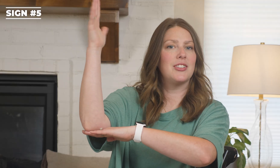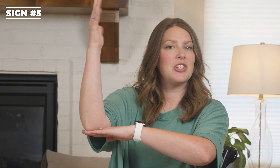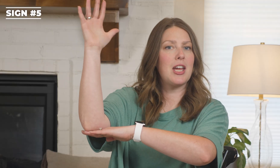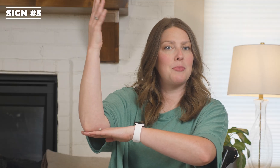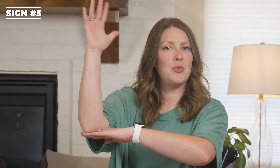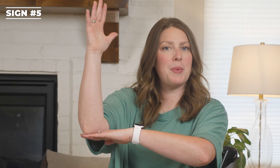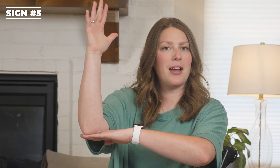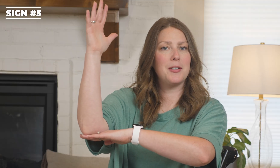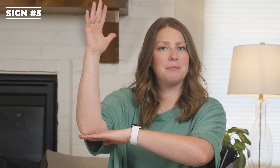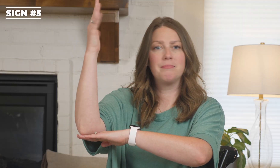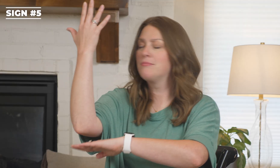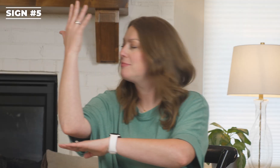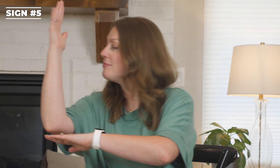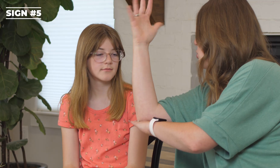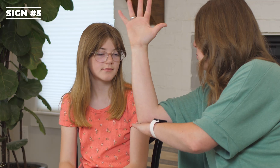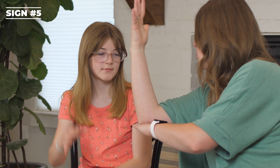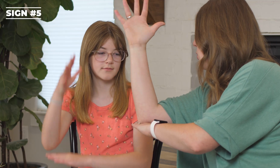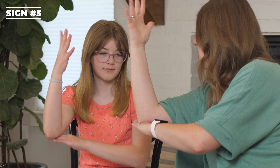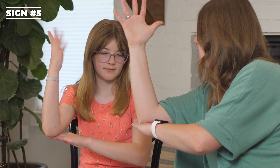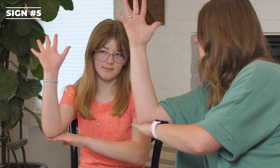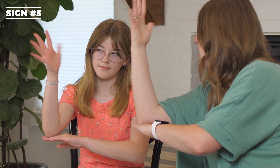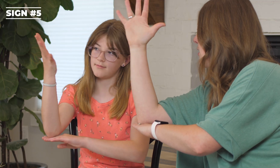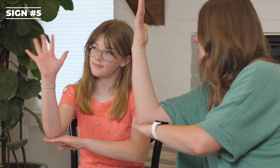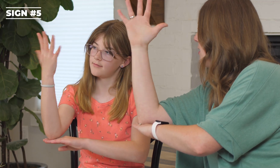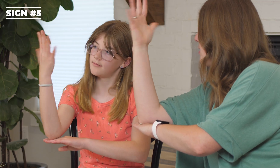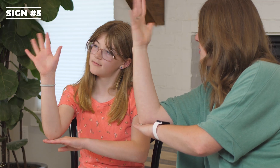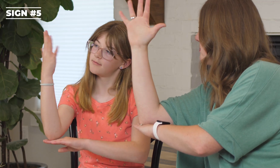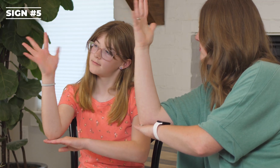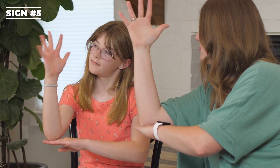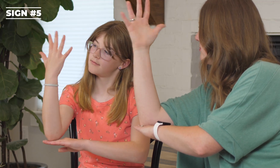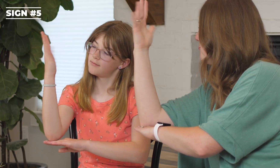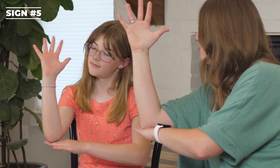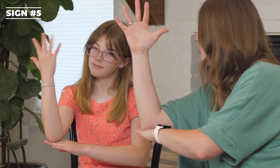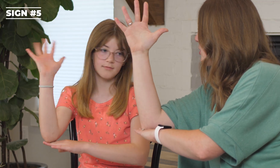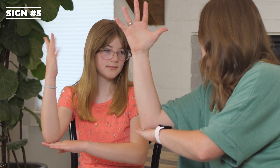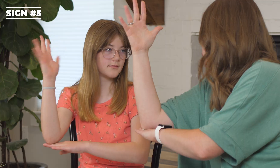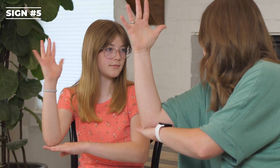I'm just kind of move this back tree. Awesome. Looks like a tree.